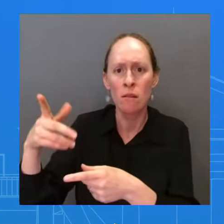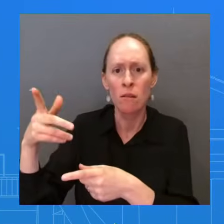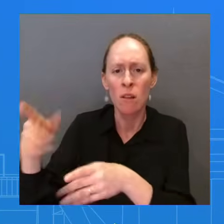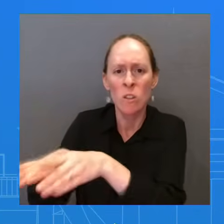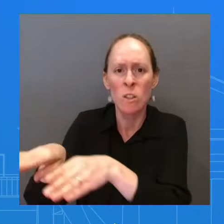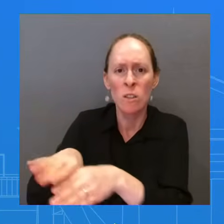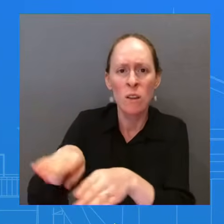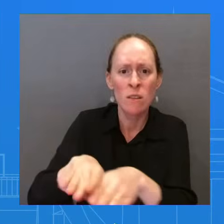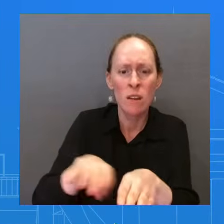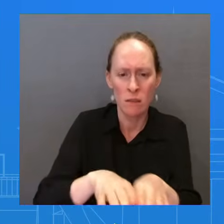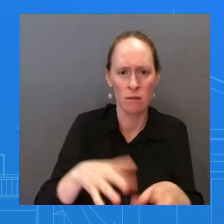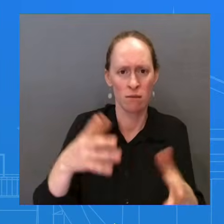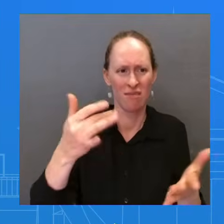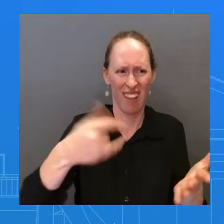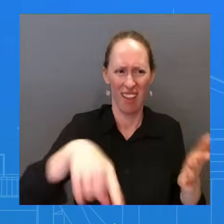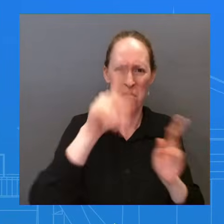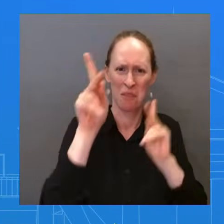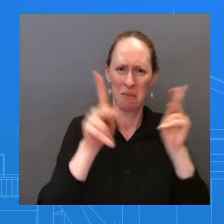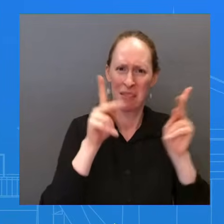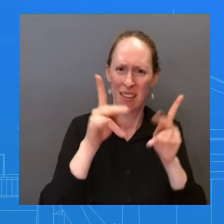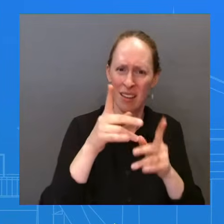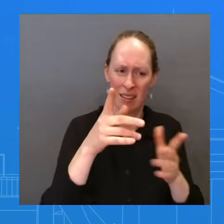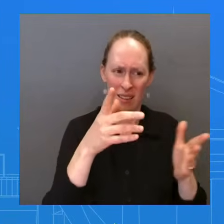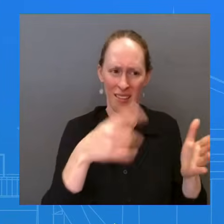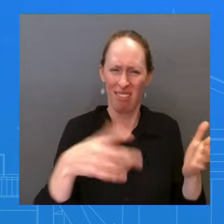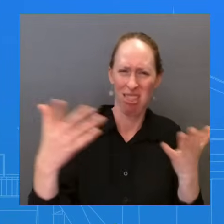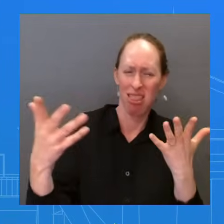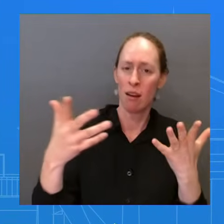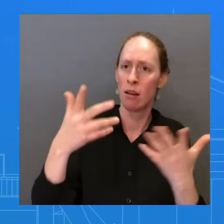there's been a dramatic deterioration of respect for democratic principles and human rights